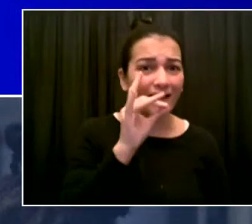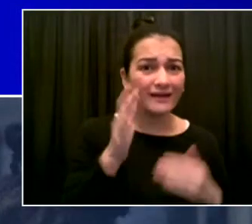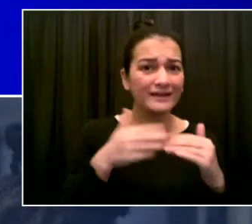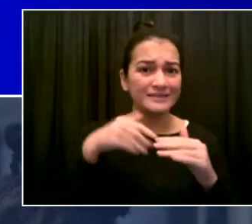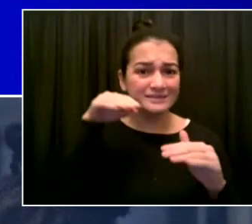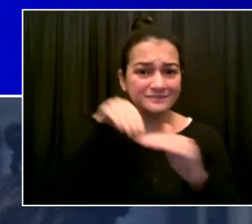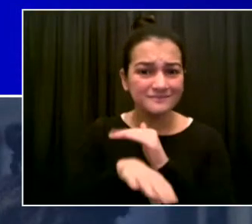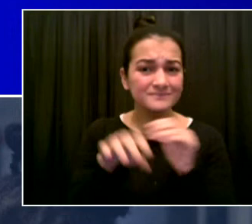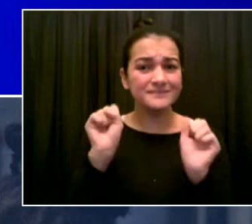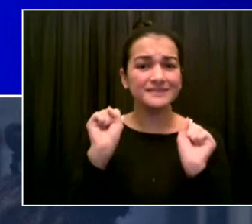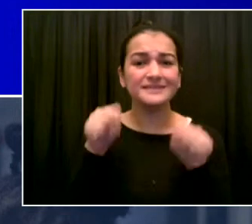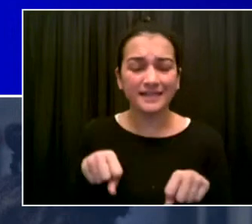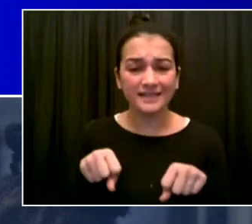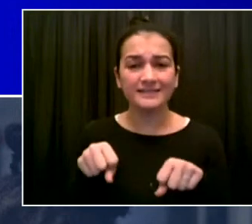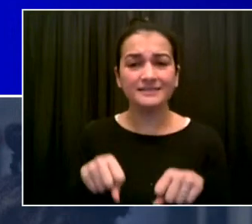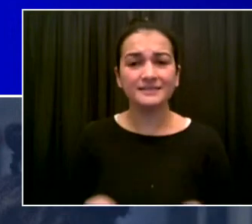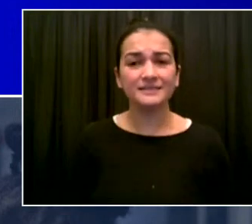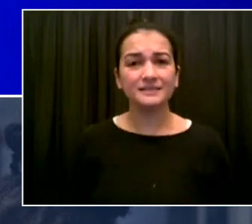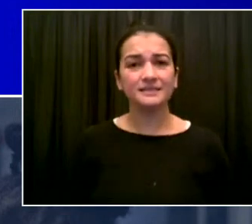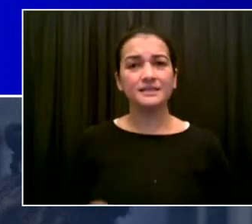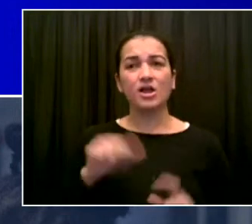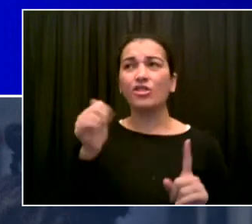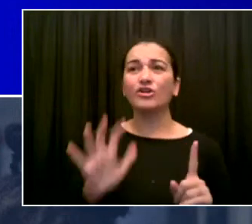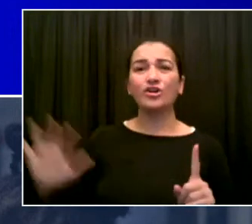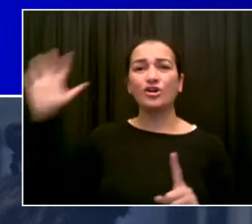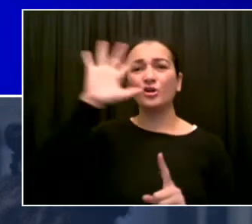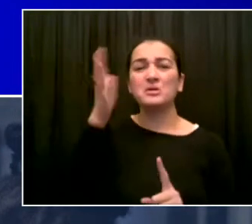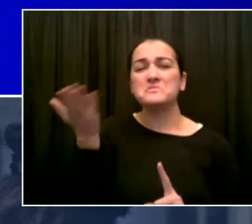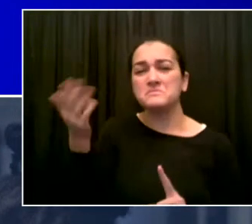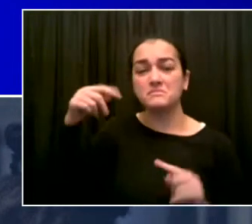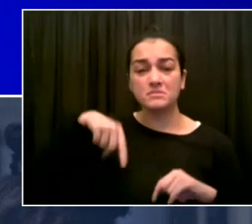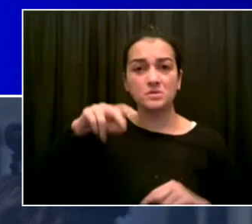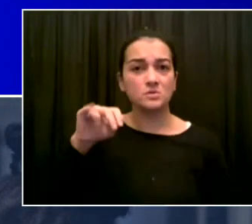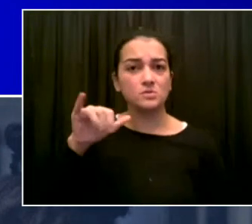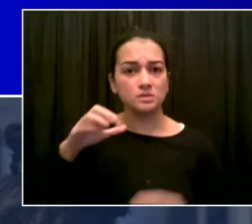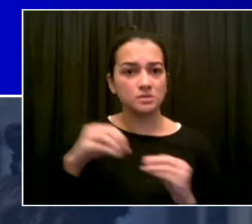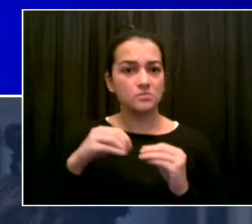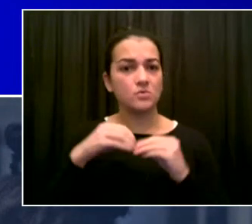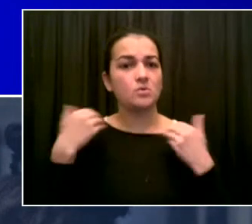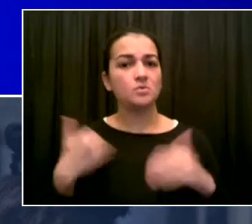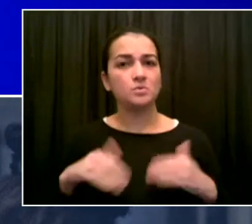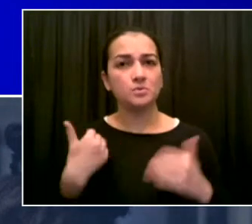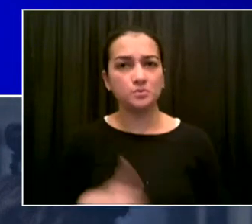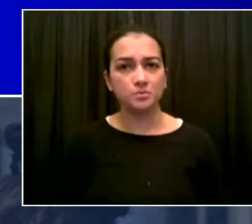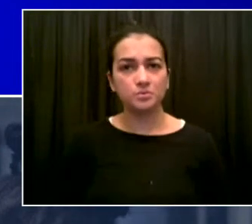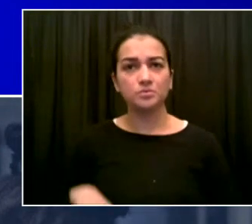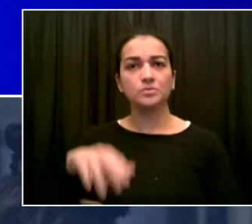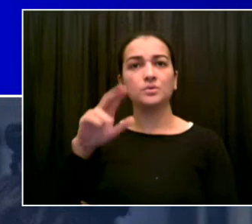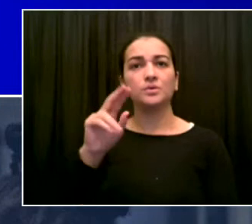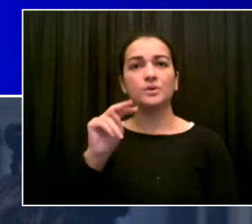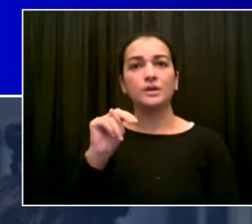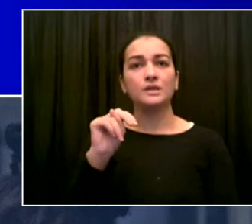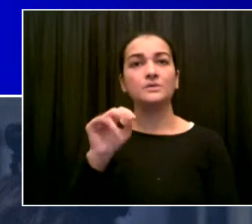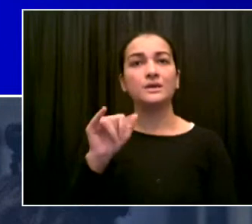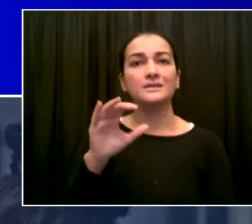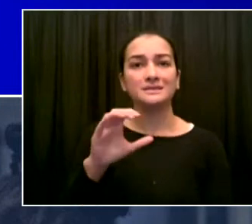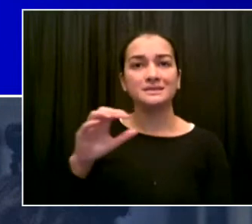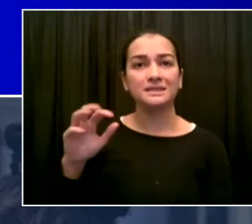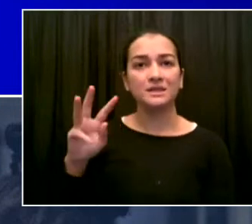THIS CITY HAS SET A STANDARD THAT IS NOW BEING EMULATED FOR FOCUS ON MENTAL HEALTH, FOCUS ON ADDRESSING THE ISSUES AND HE STIGMATIZING THE ISSUES AND MAKING SURE WE CAN REACH PEOPLE WHO NEED HELP.